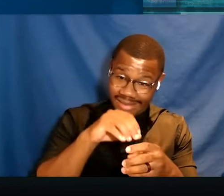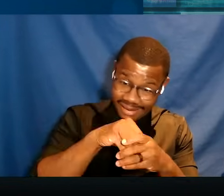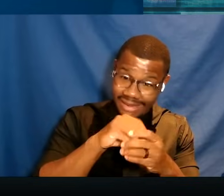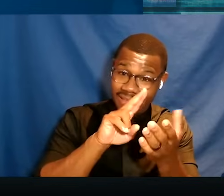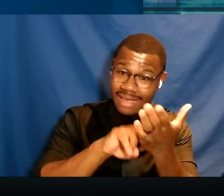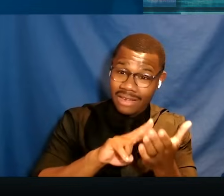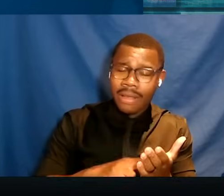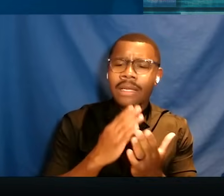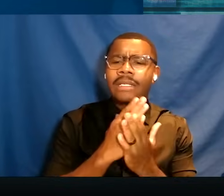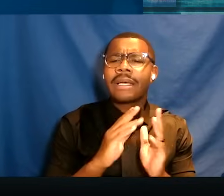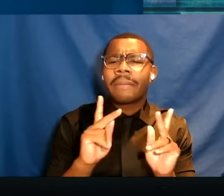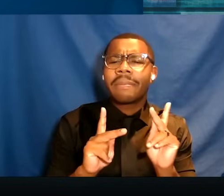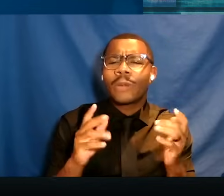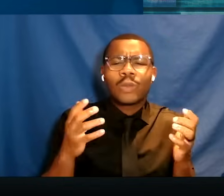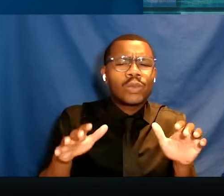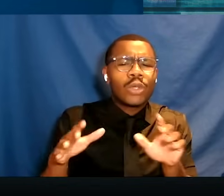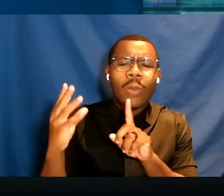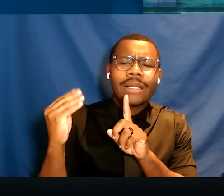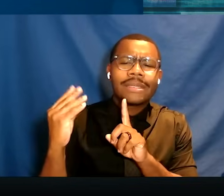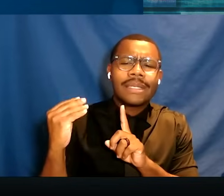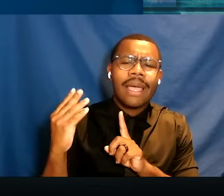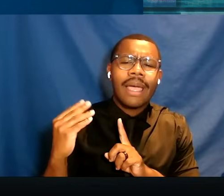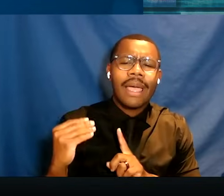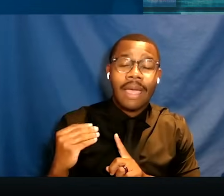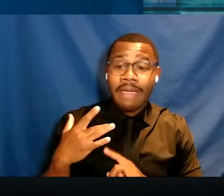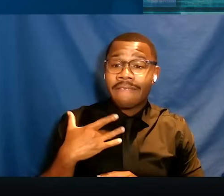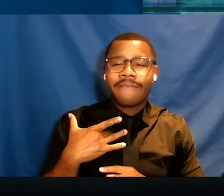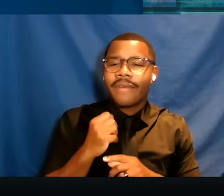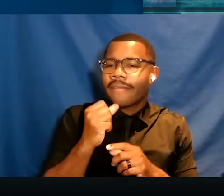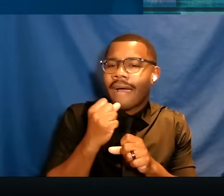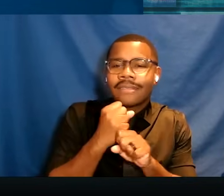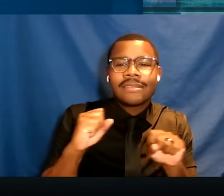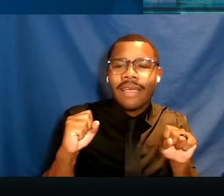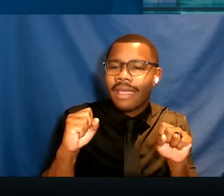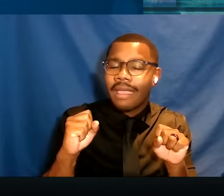They're worried about this safety of the images living out there in the future.